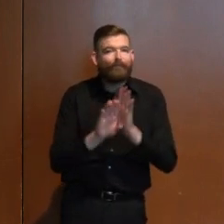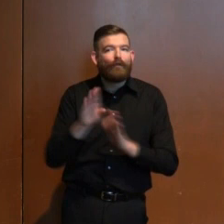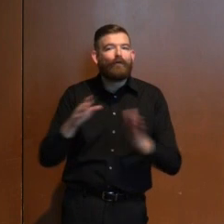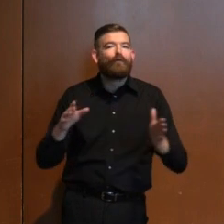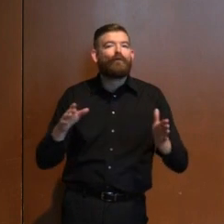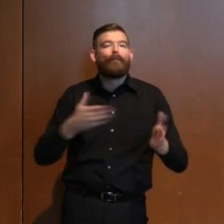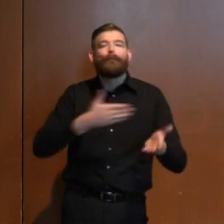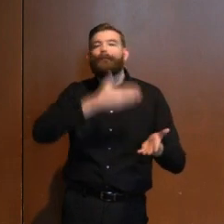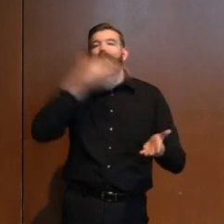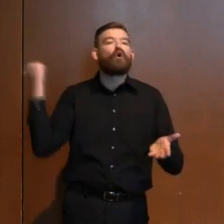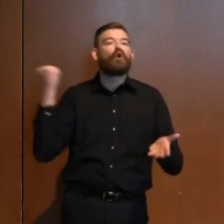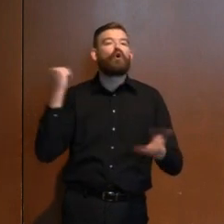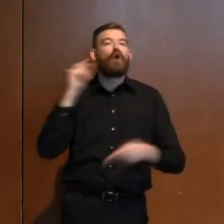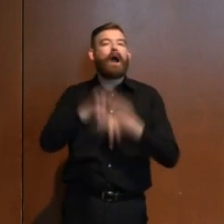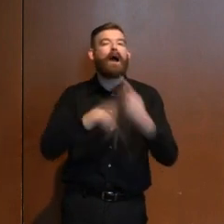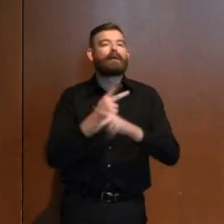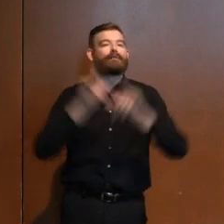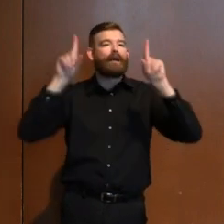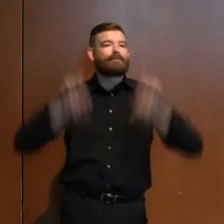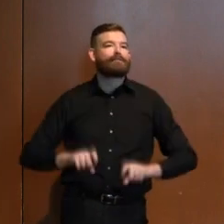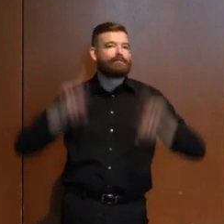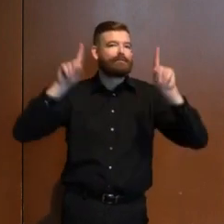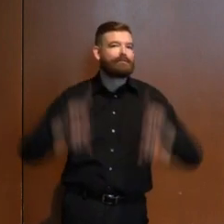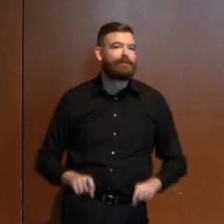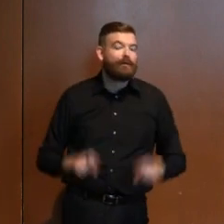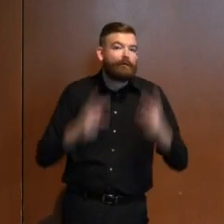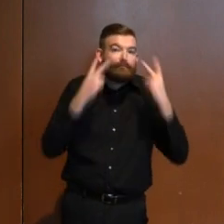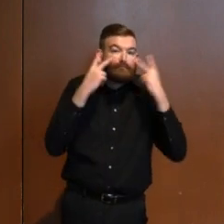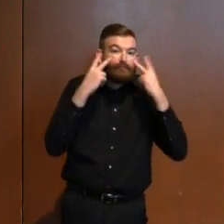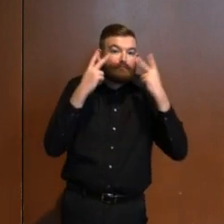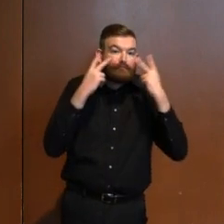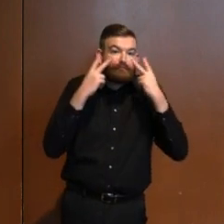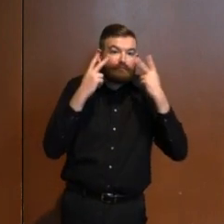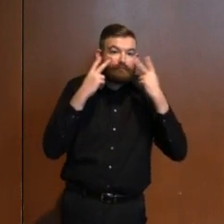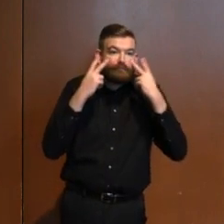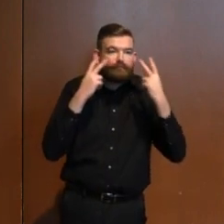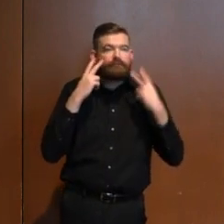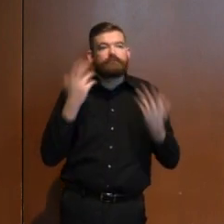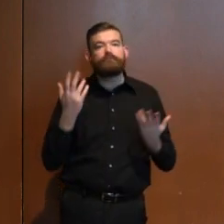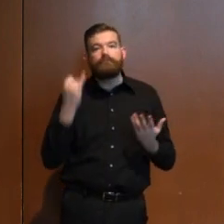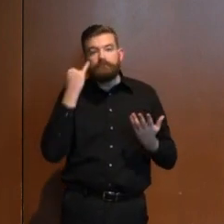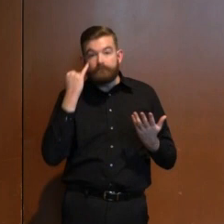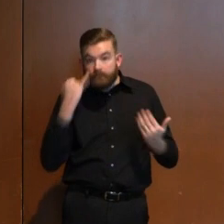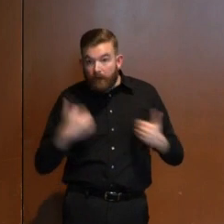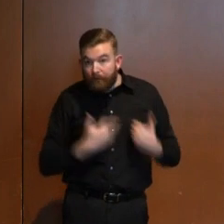OTHER. THAT WOULD BE A REALLY GOOD DEVELOPMENT. YOU WOULD HAVE FAR MORE MASS